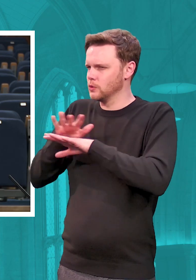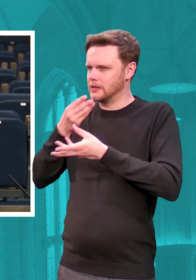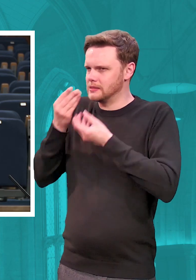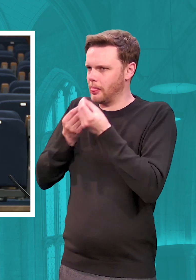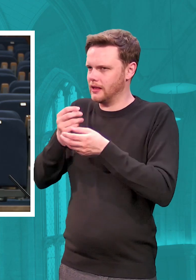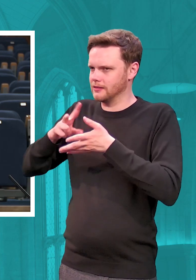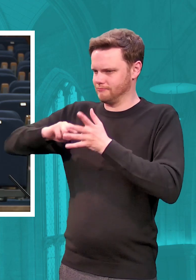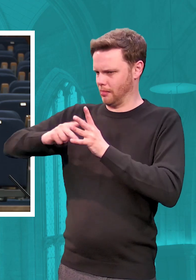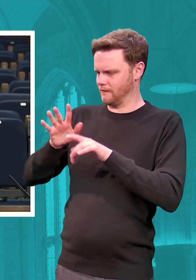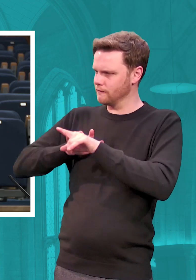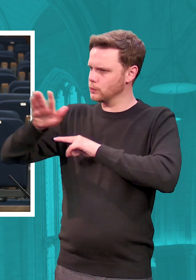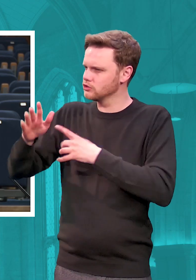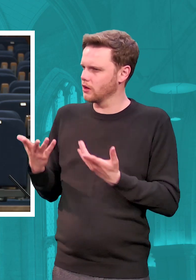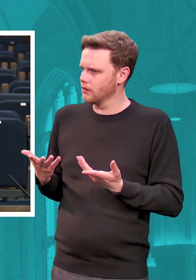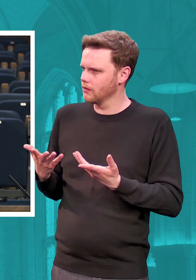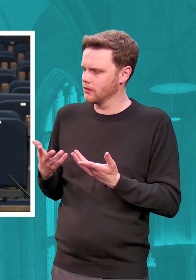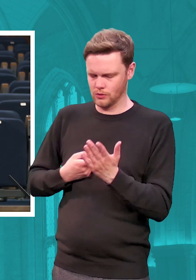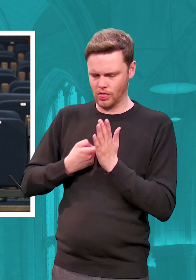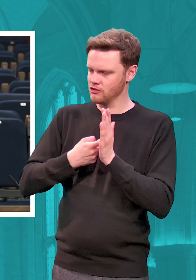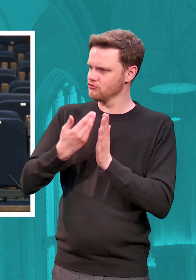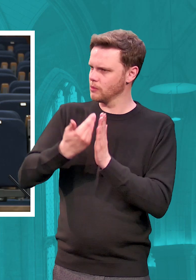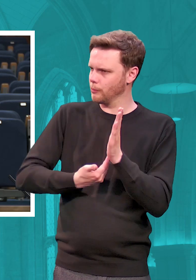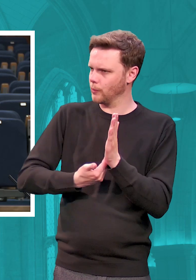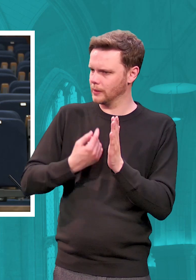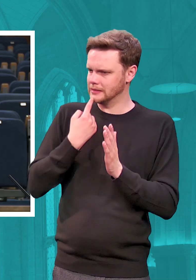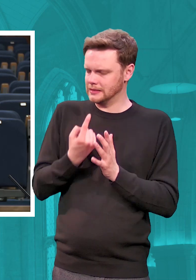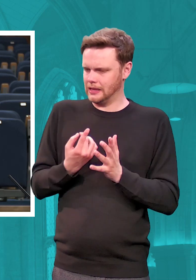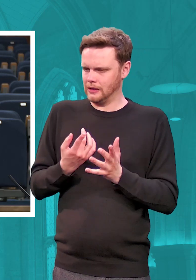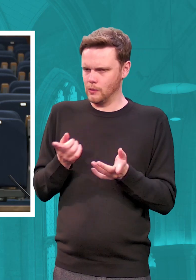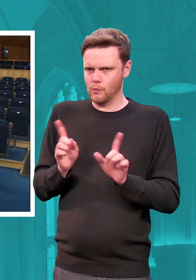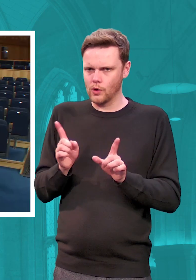What does the report have to say that gives the church a sight of what we should be building on?